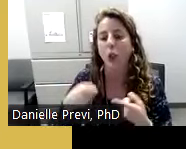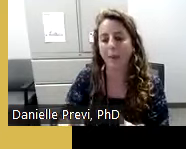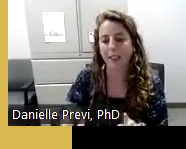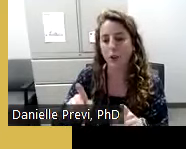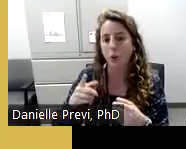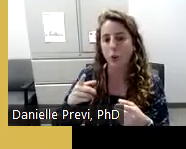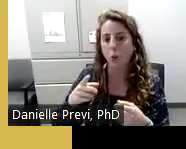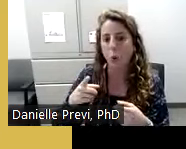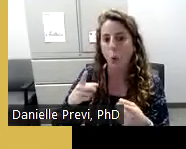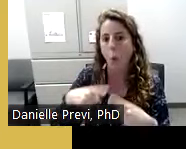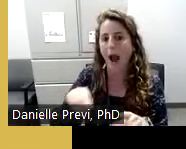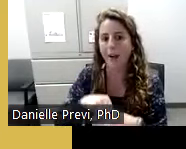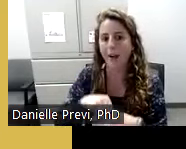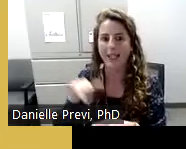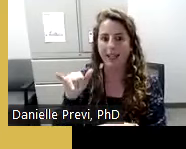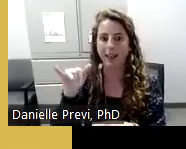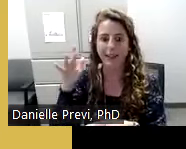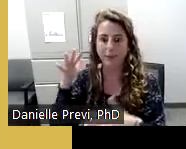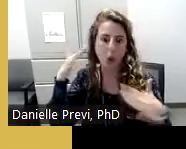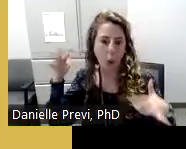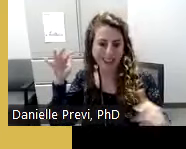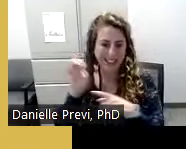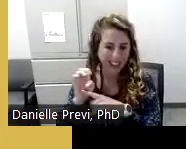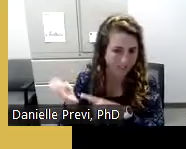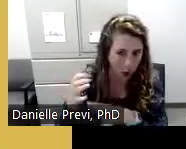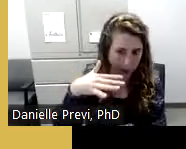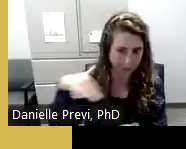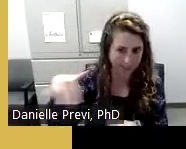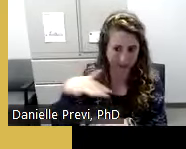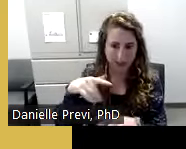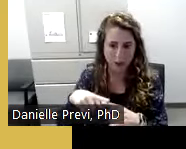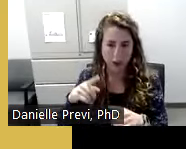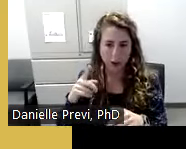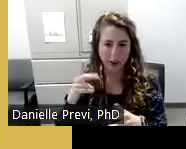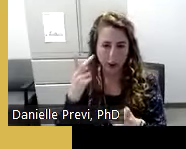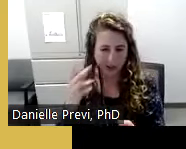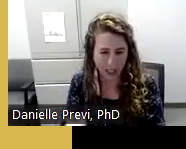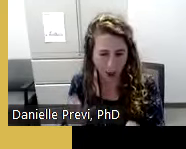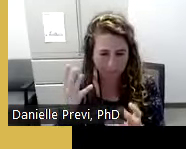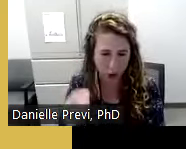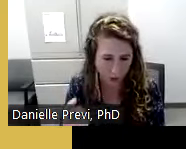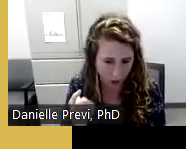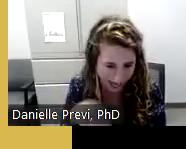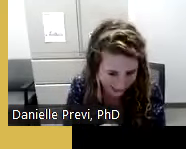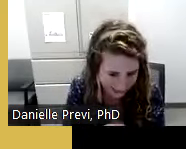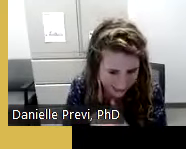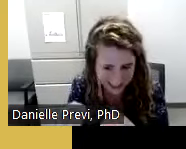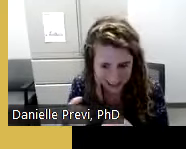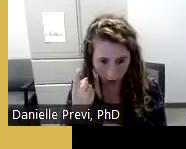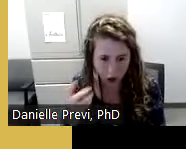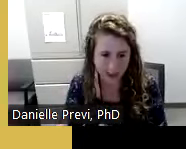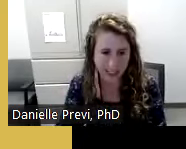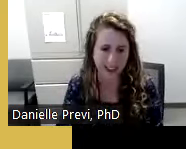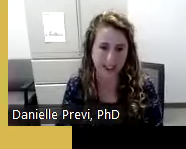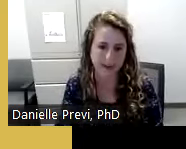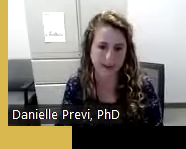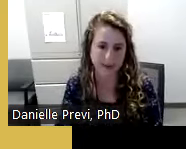speech-language evaluations to be done in noisy environments to see how much they're accessing in